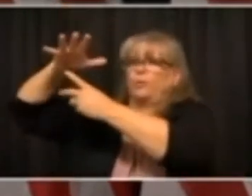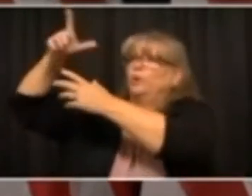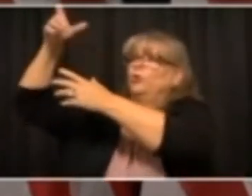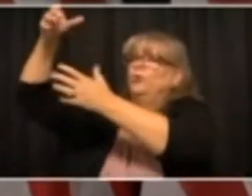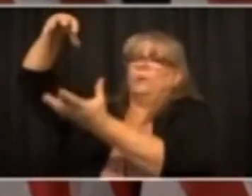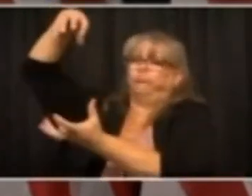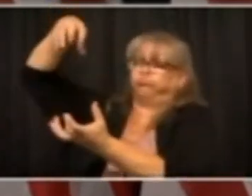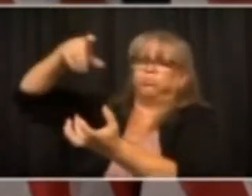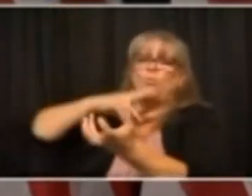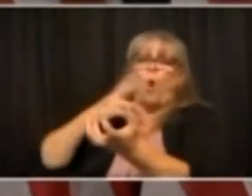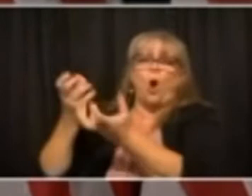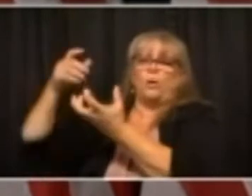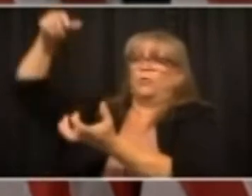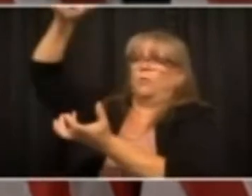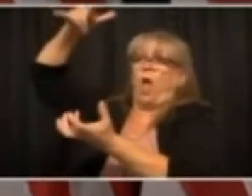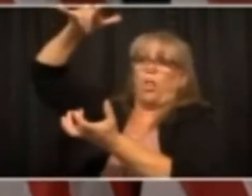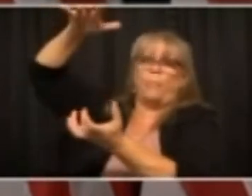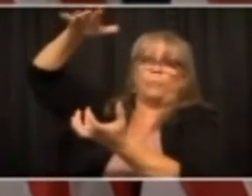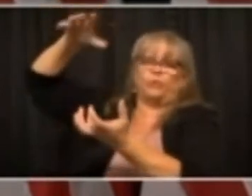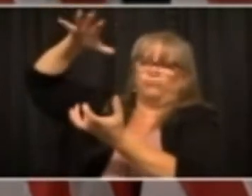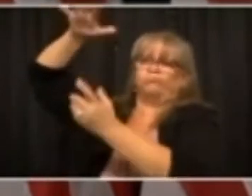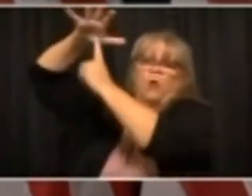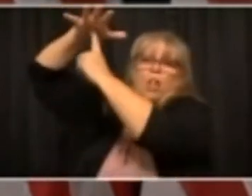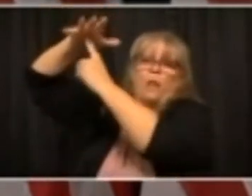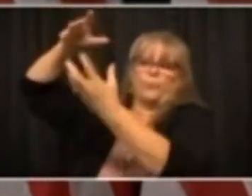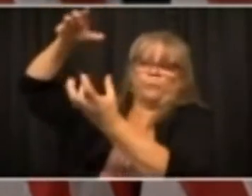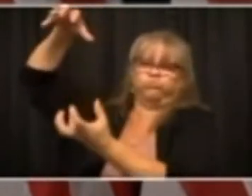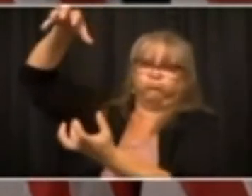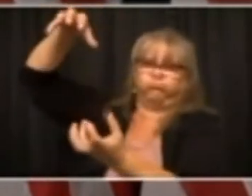working hard to put out the fire and not put